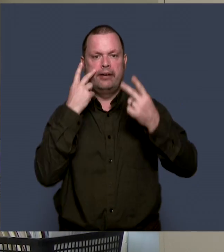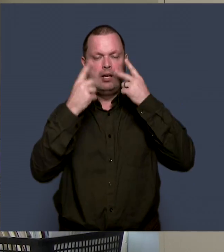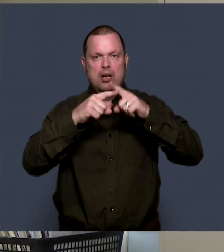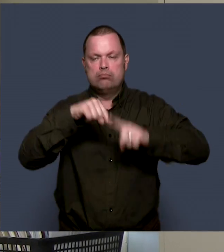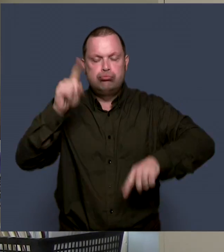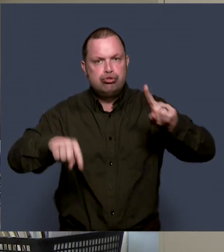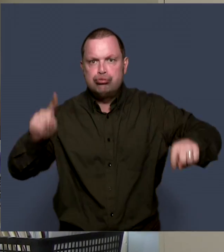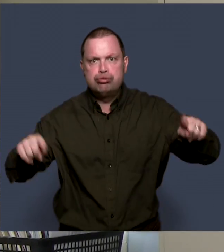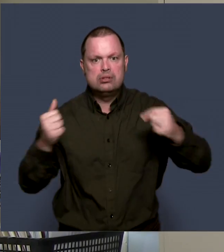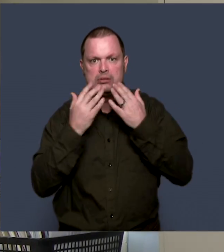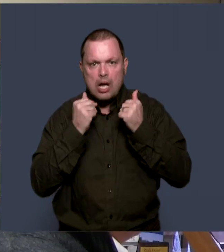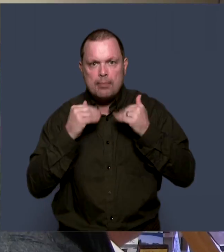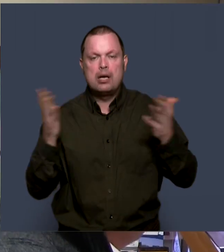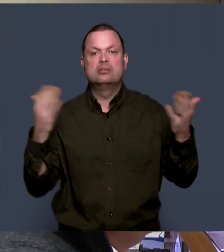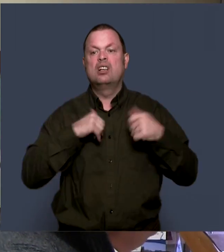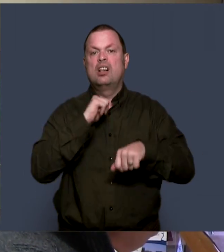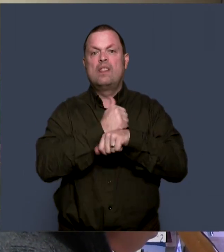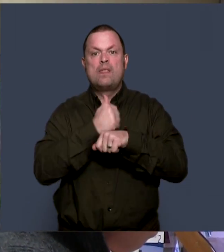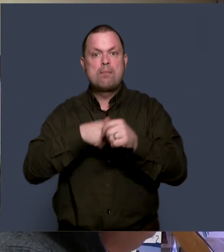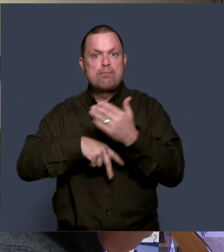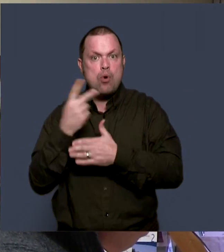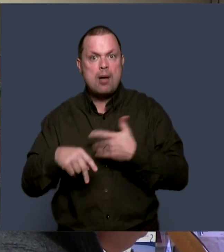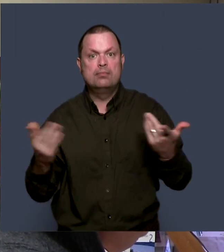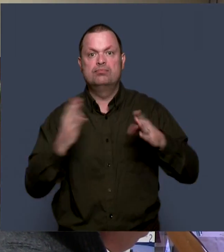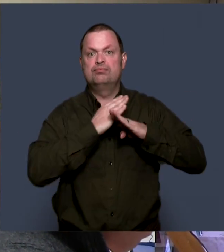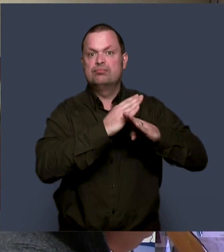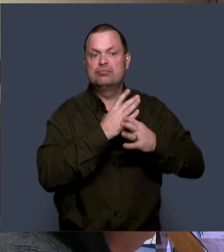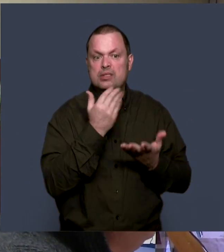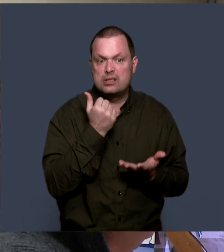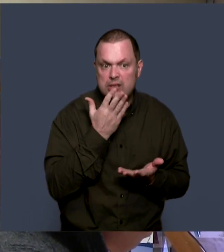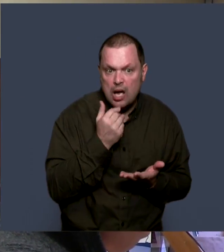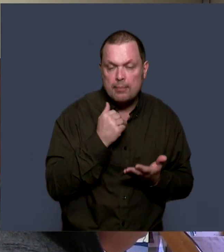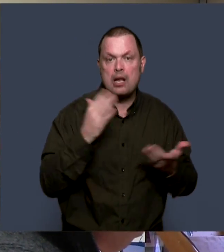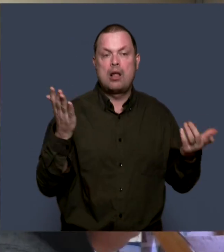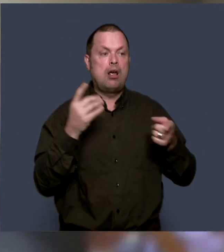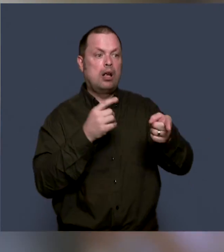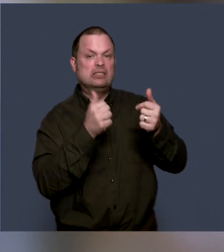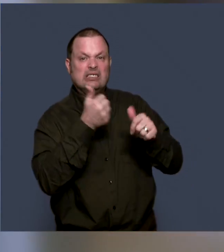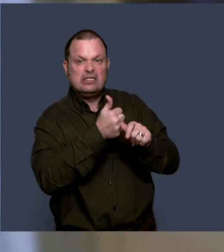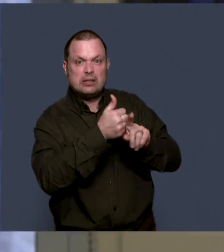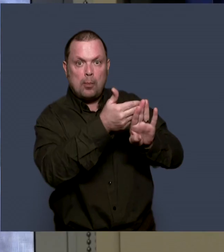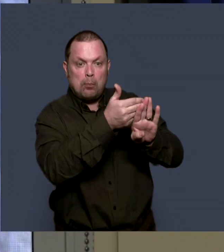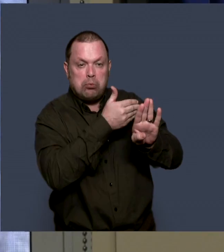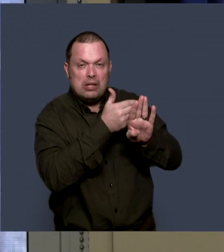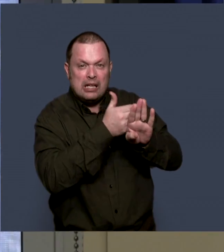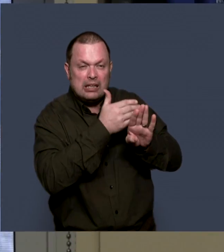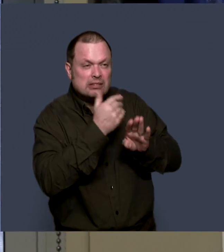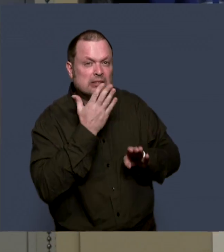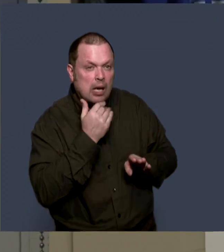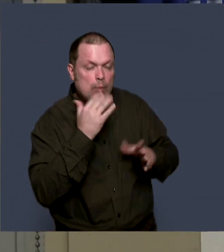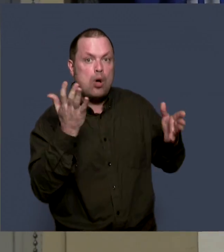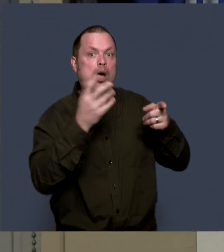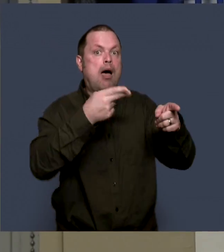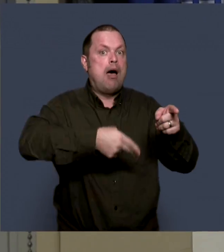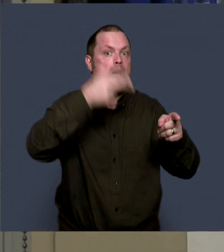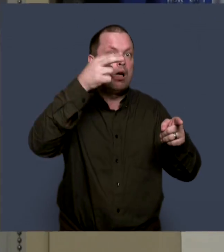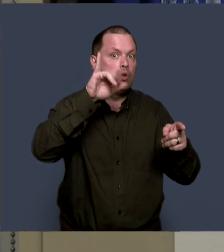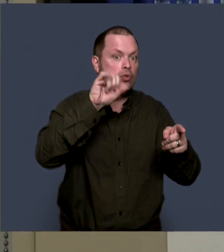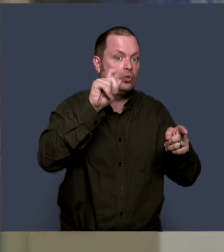where people might have an existing pre-diabetes diagnosis or they're high risk and they want to prevent developing diabetes.